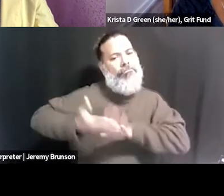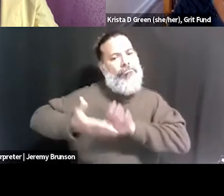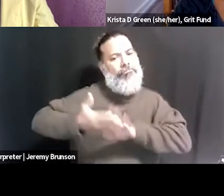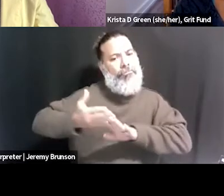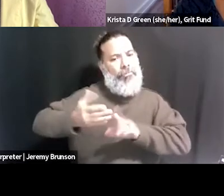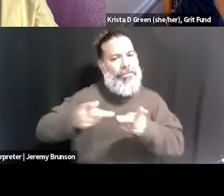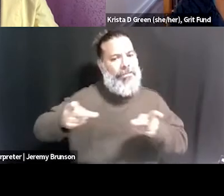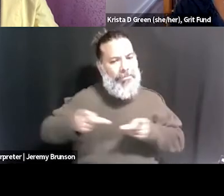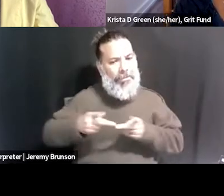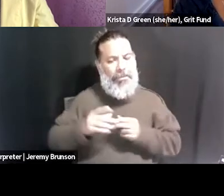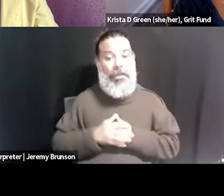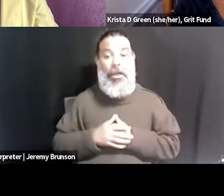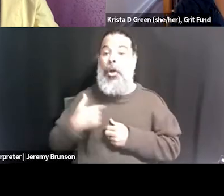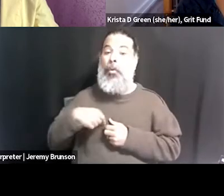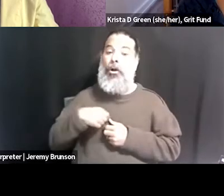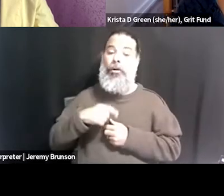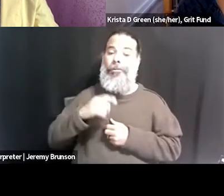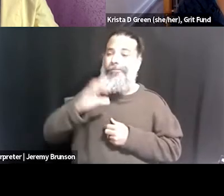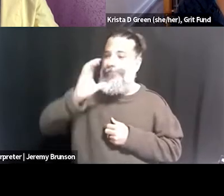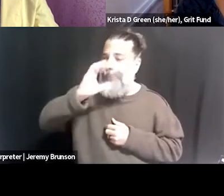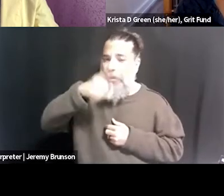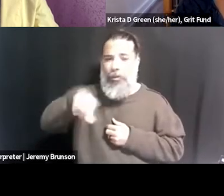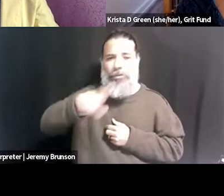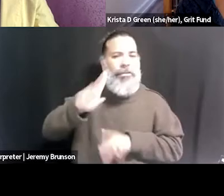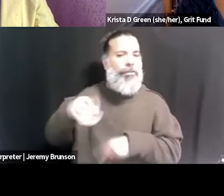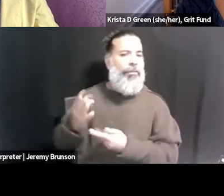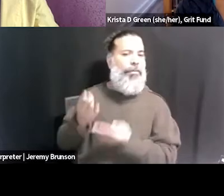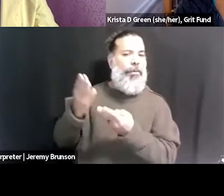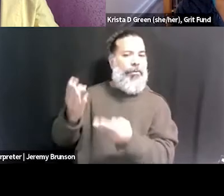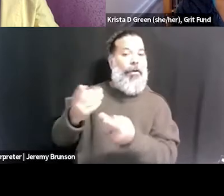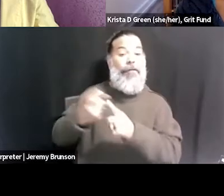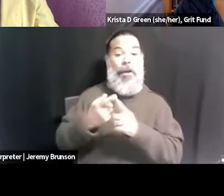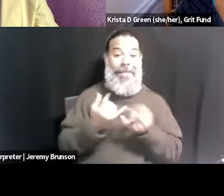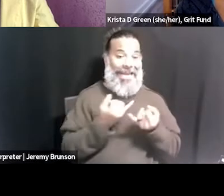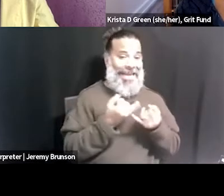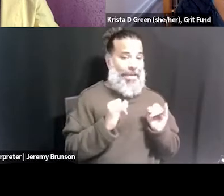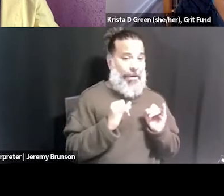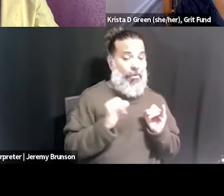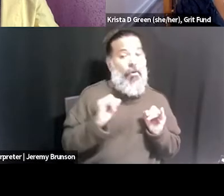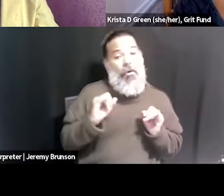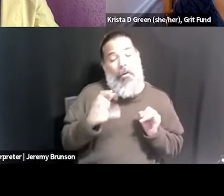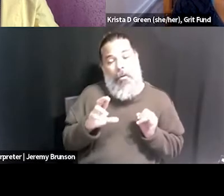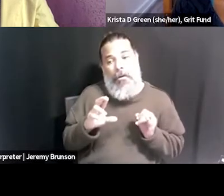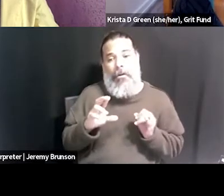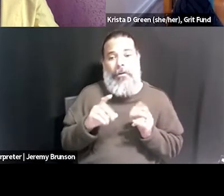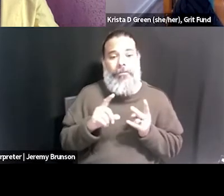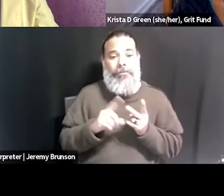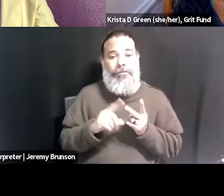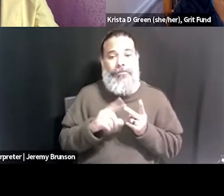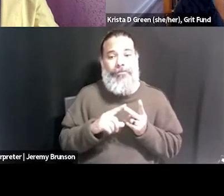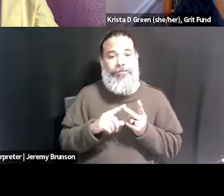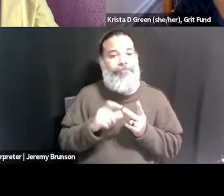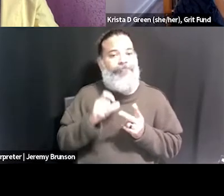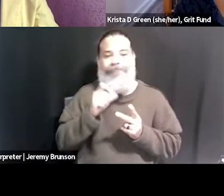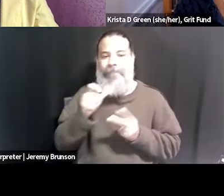We are looking for those proposals to come from independent or unincorporated folks,